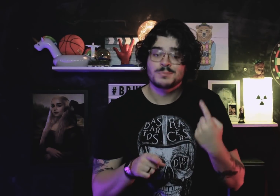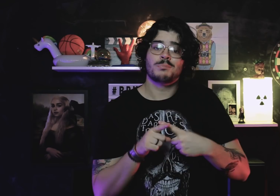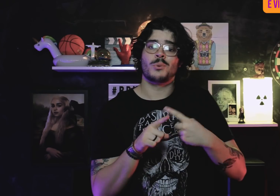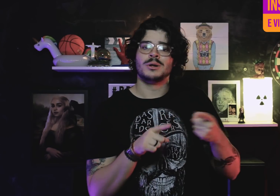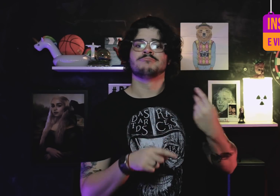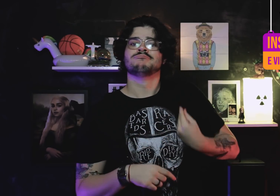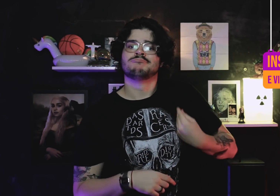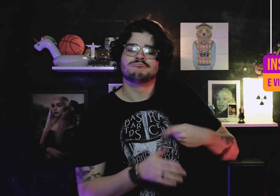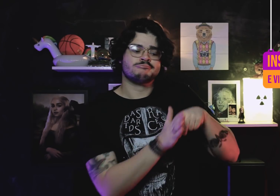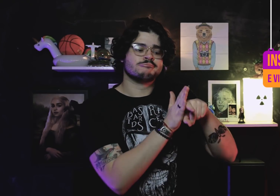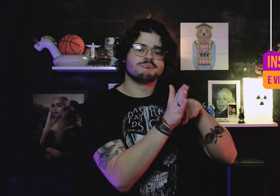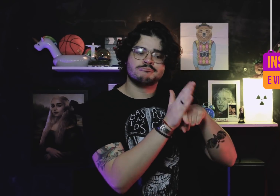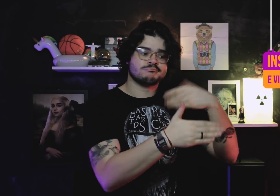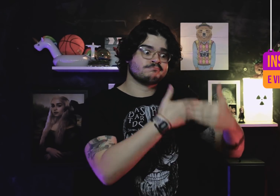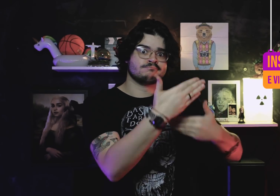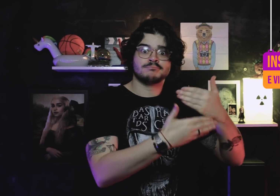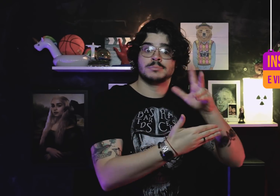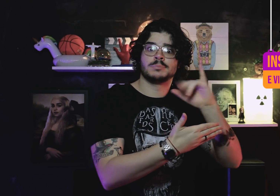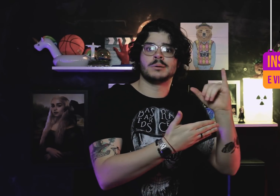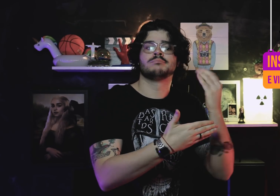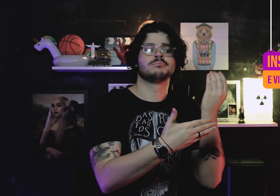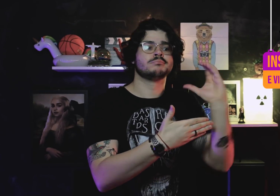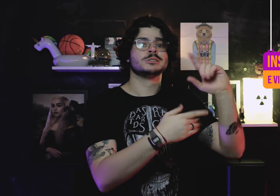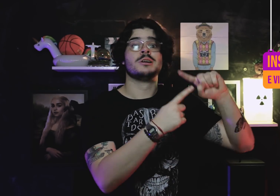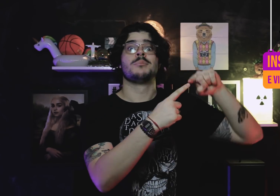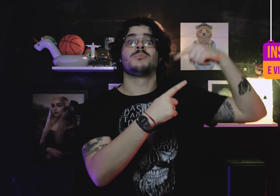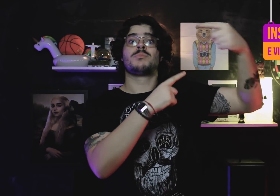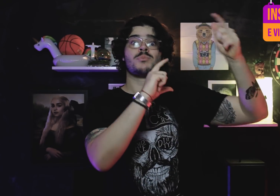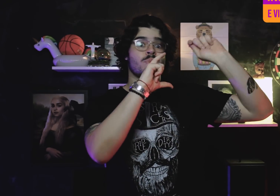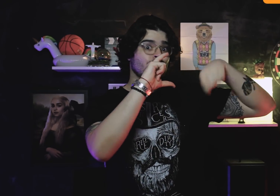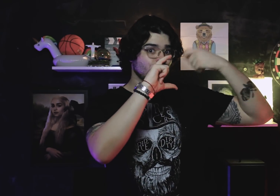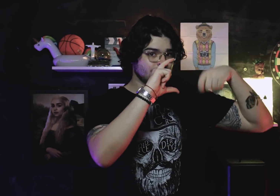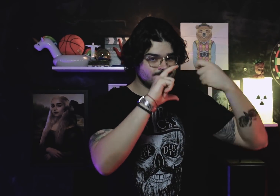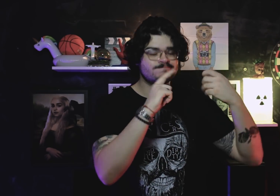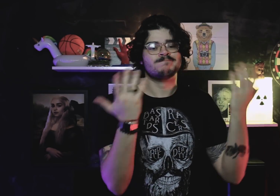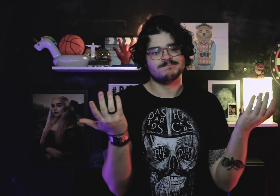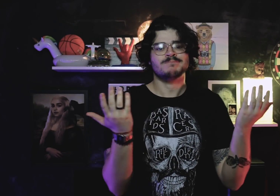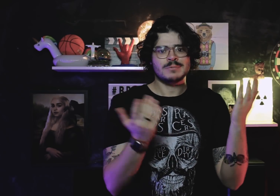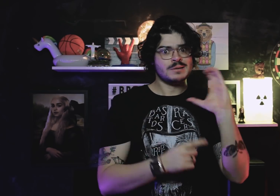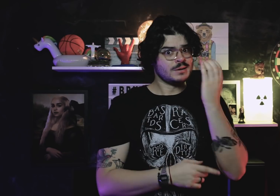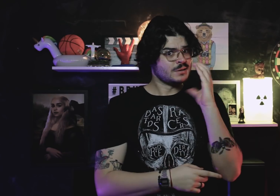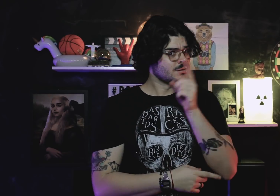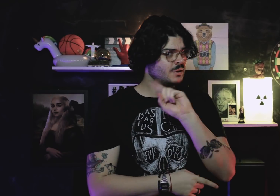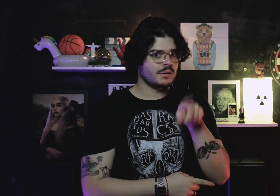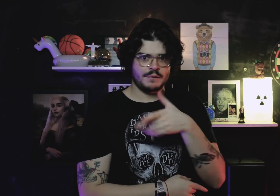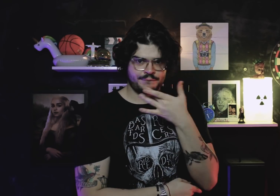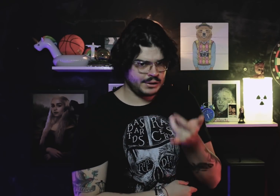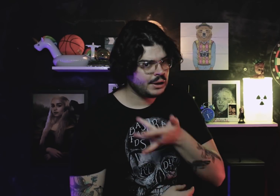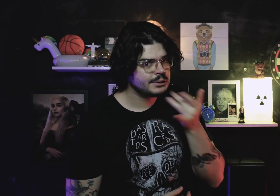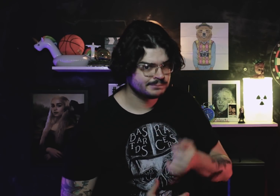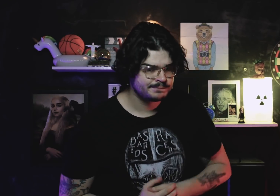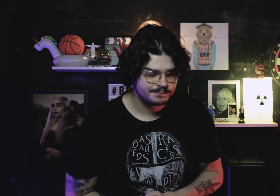because he is researching the content of the next one. Science is not easy!